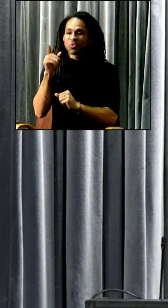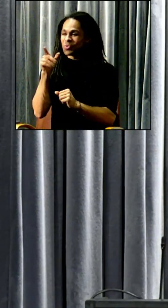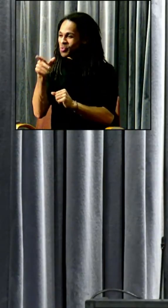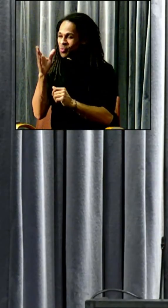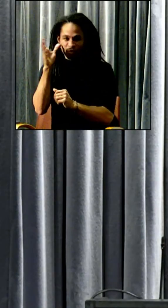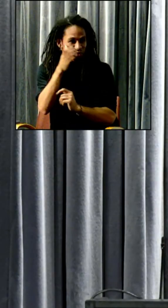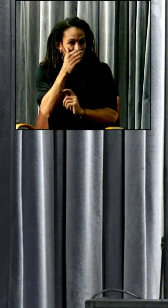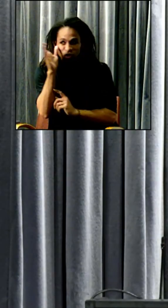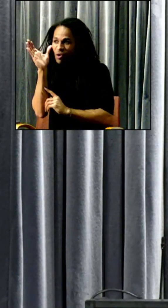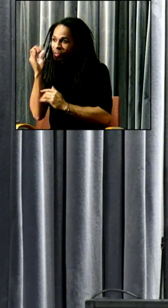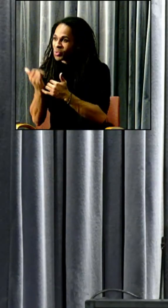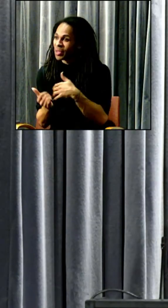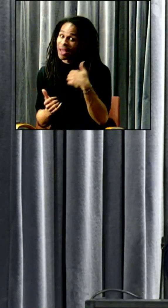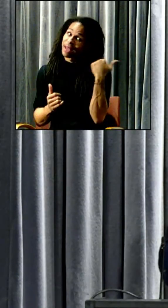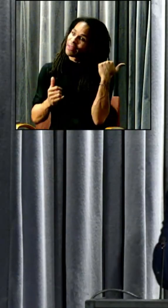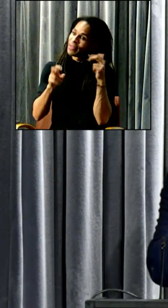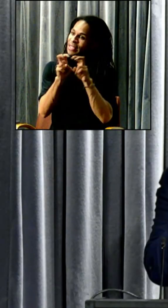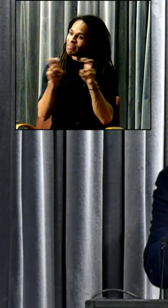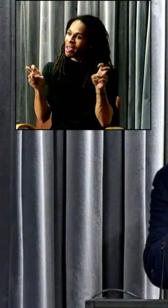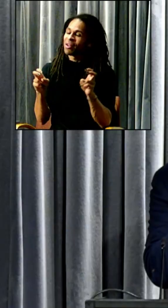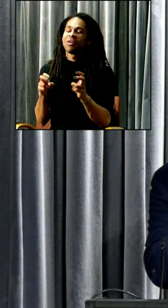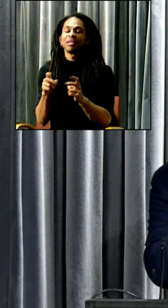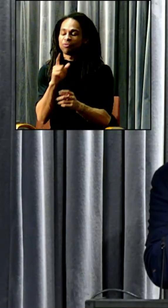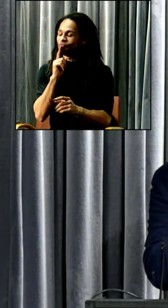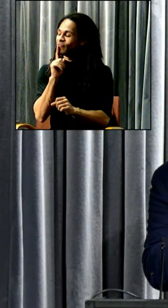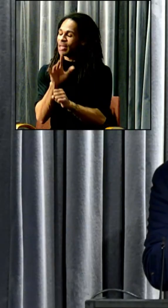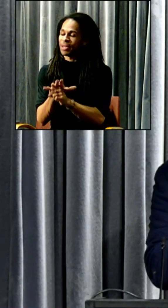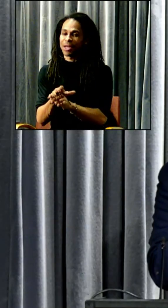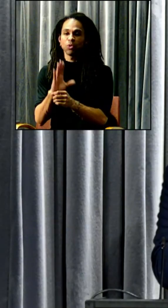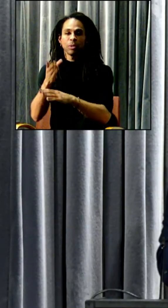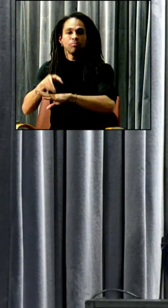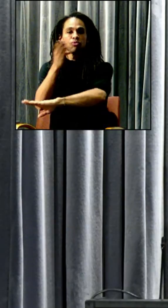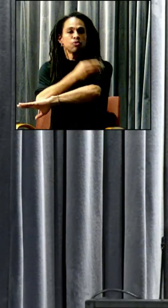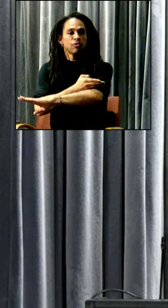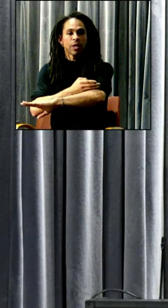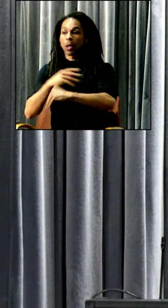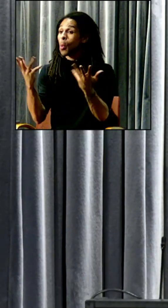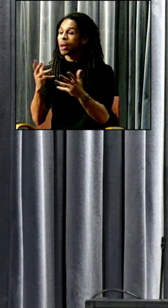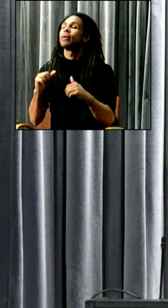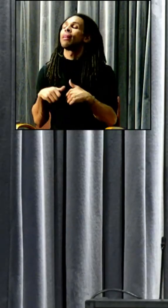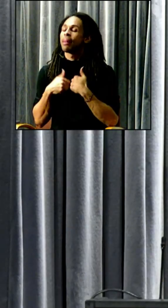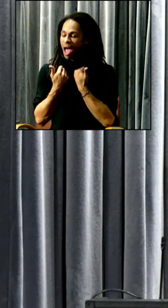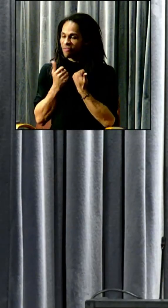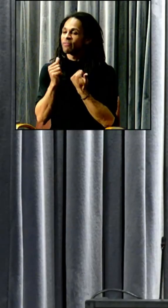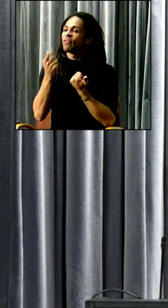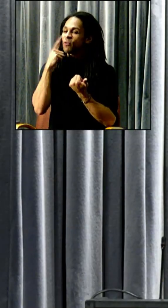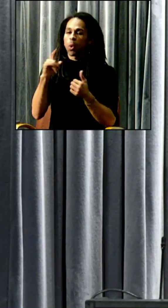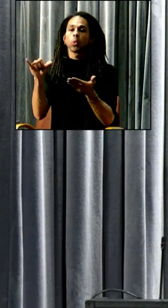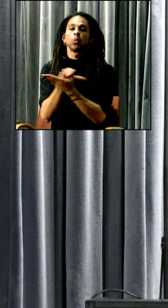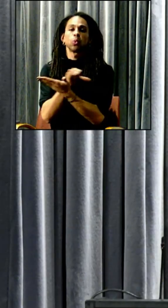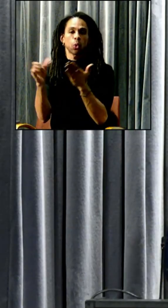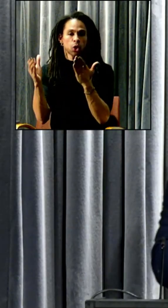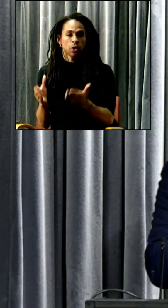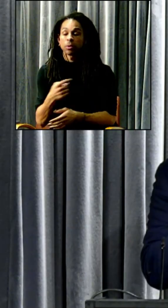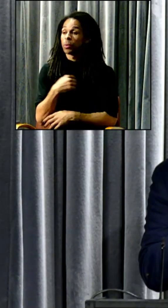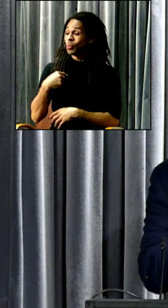We don't need any sort of horizontal lasers of sorts. I'm not the tech person on my team.